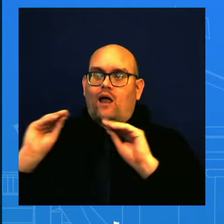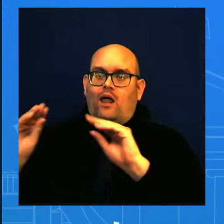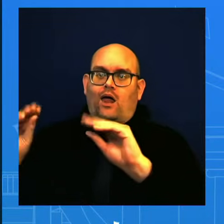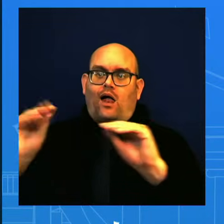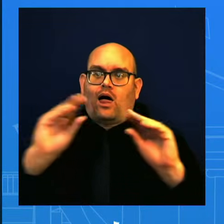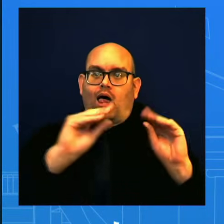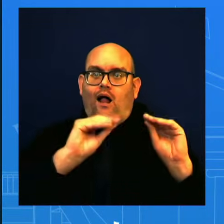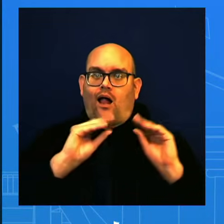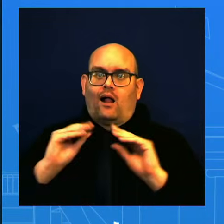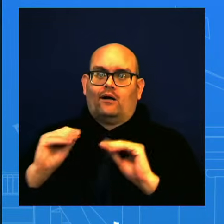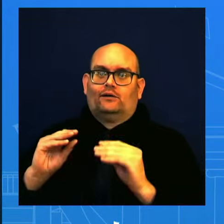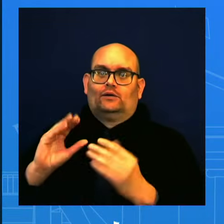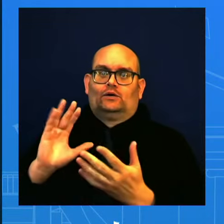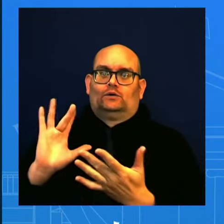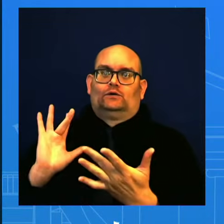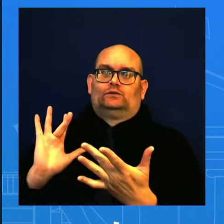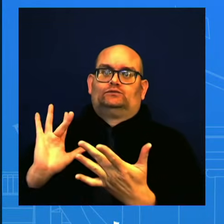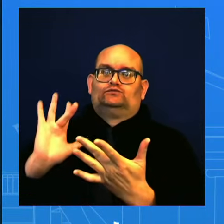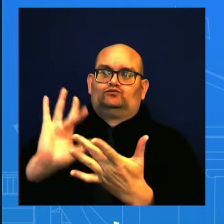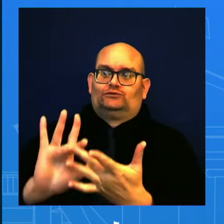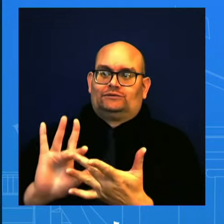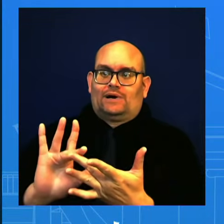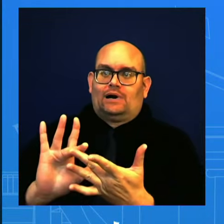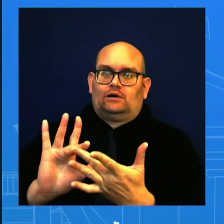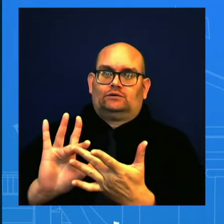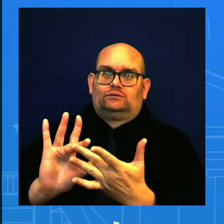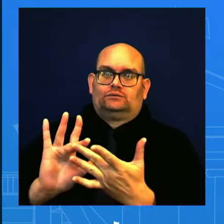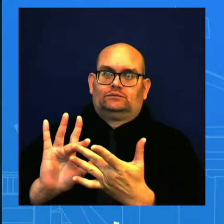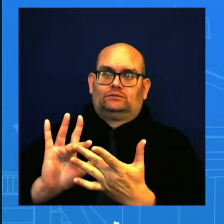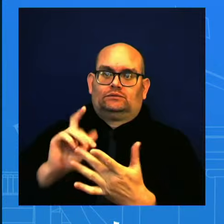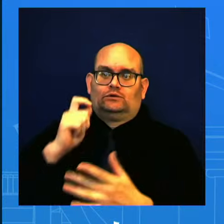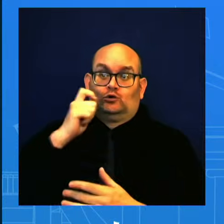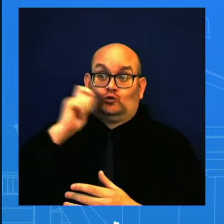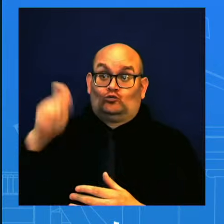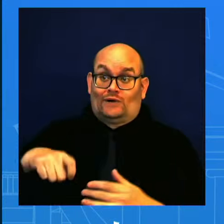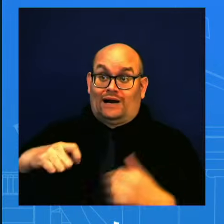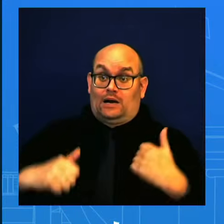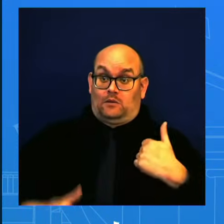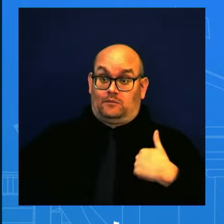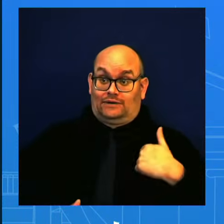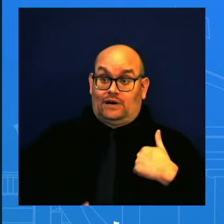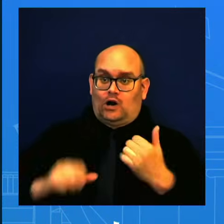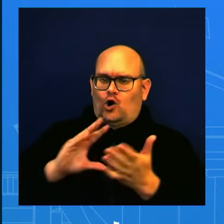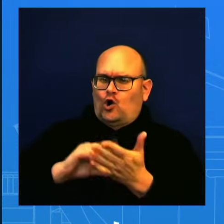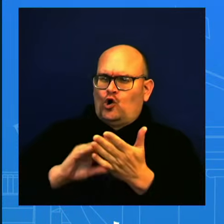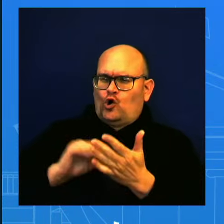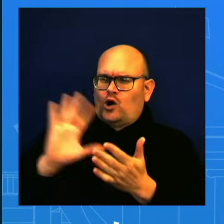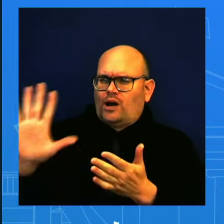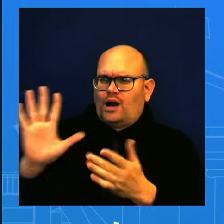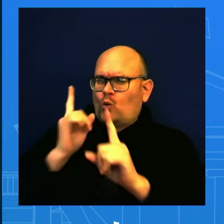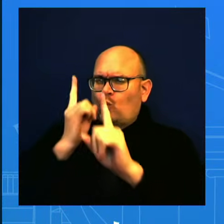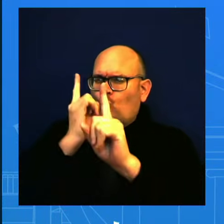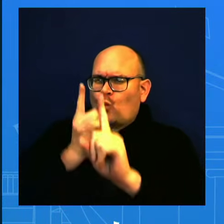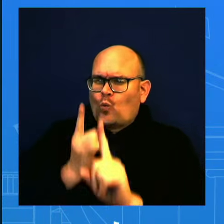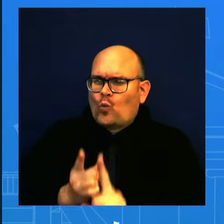is trying to make sure that we de- de-escalate tensions. The Press: Can we expect to see him this week? Because I know you guys haven't been putting out the schedule. You know, we've been getting it the night before --